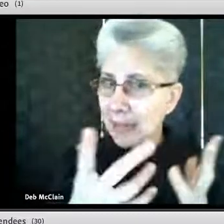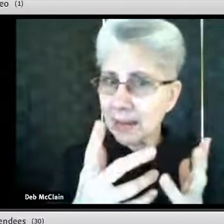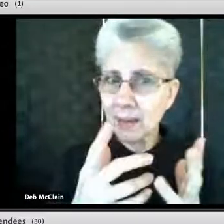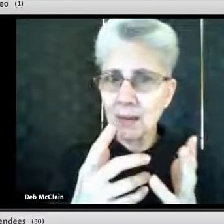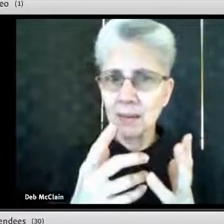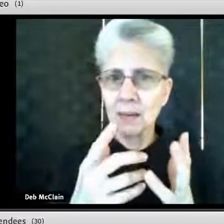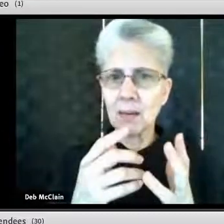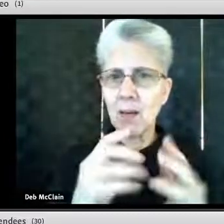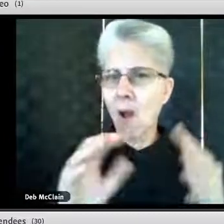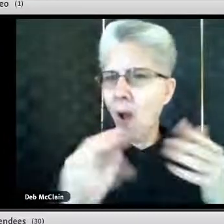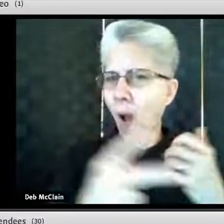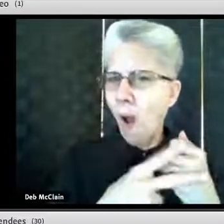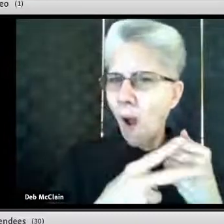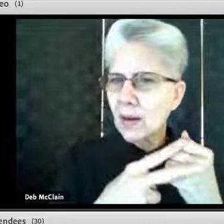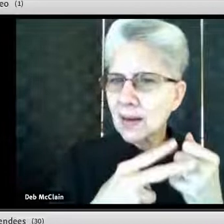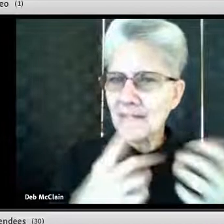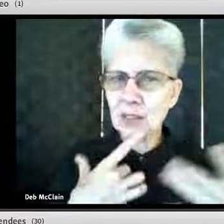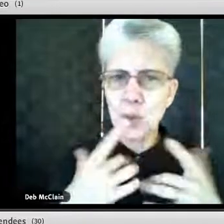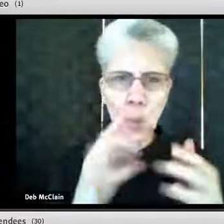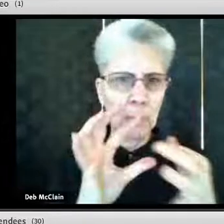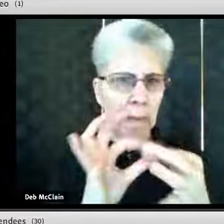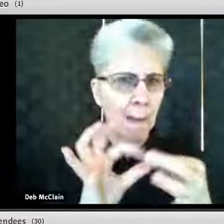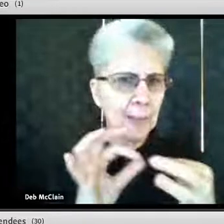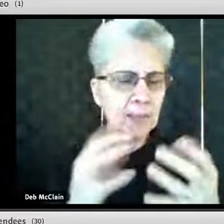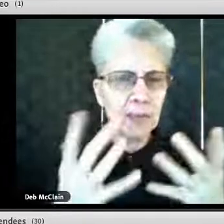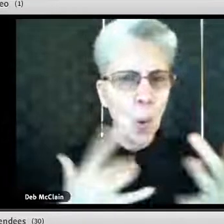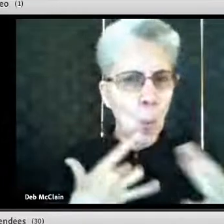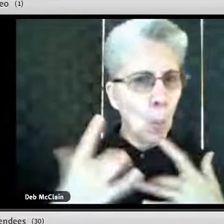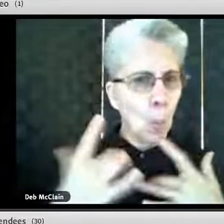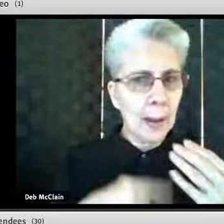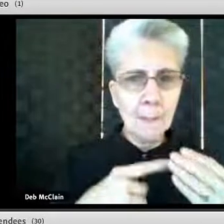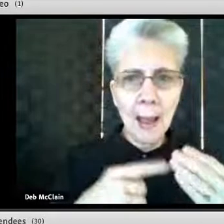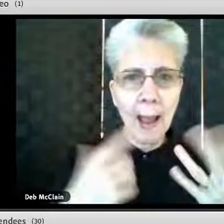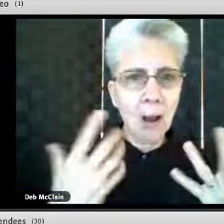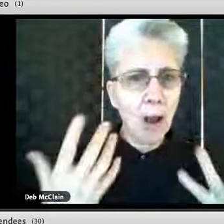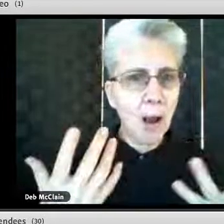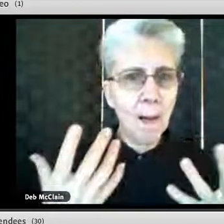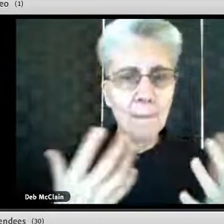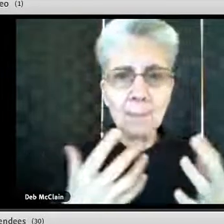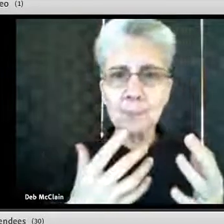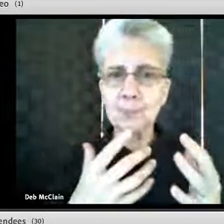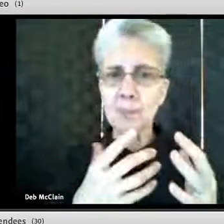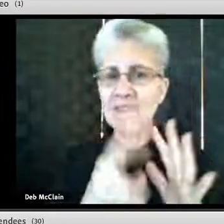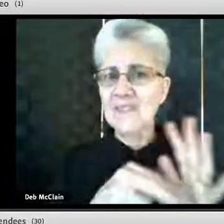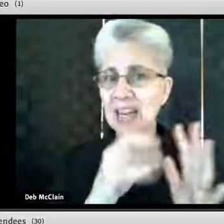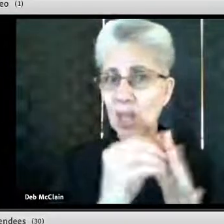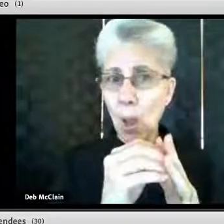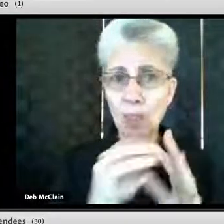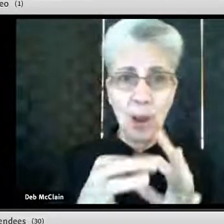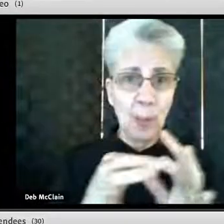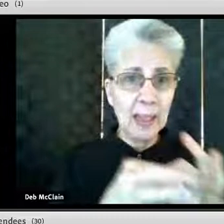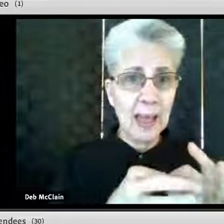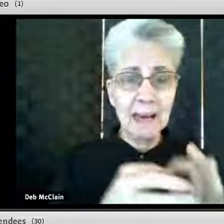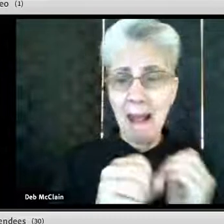Is it archiving concerns? Is it comments? Are you worried about the related video posts, advertising?